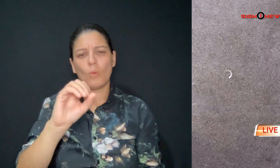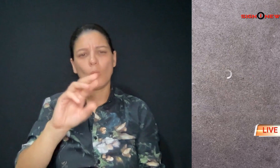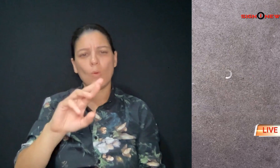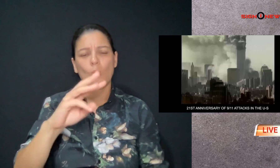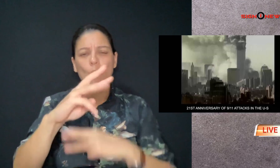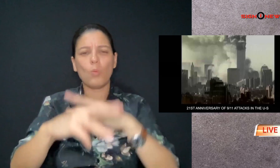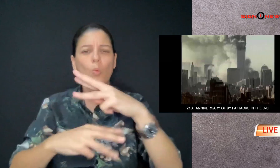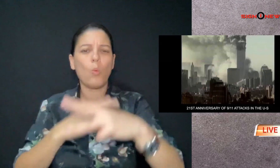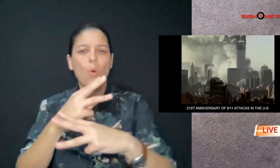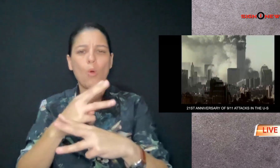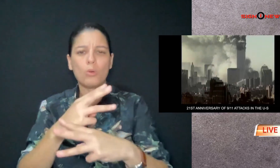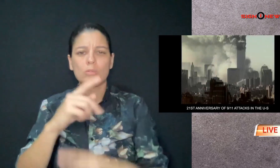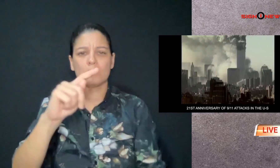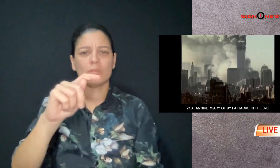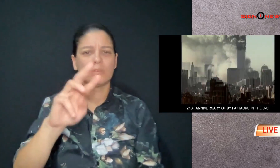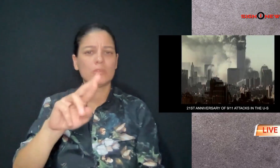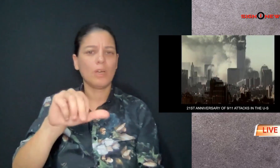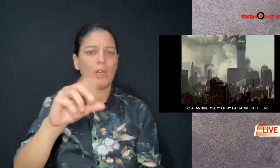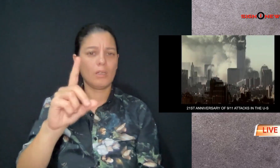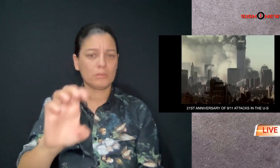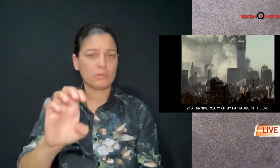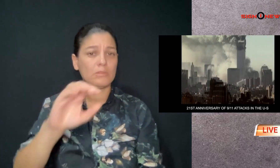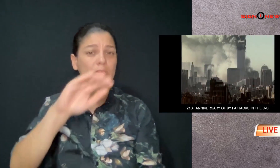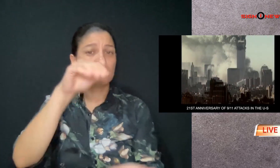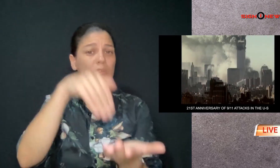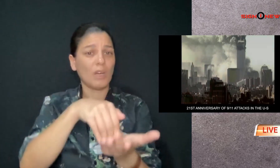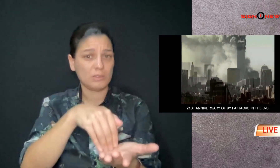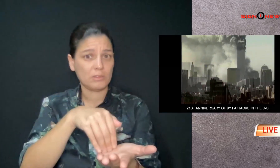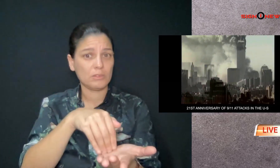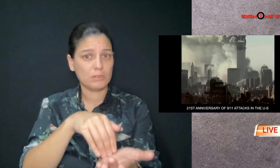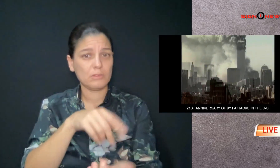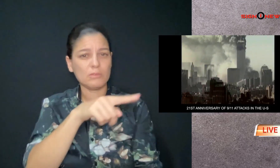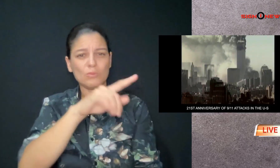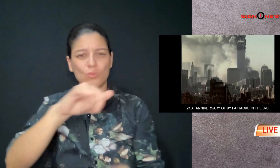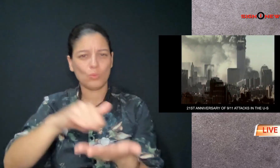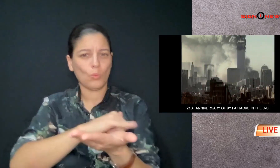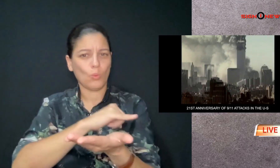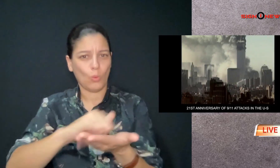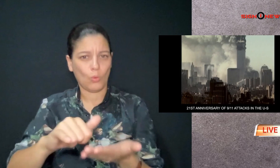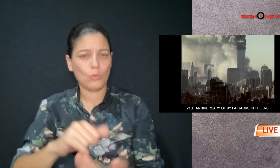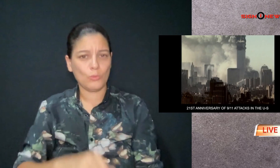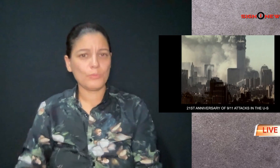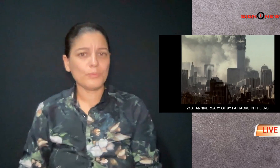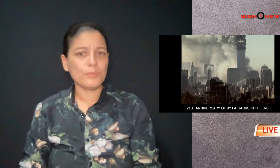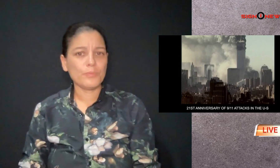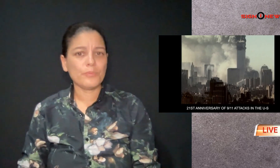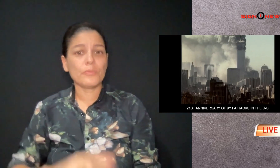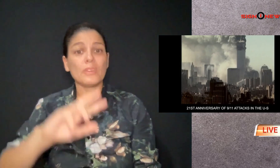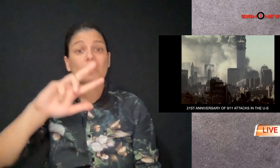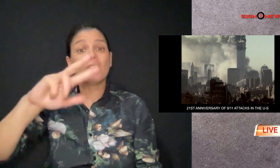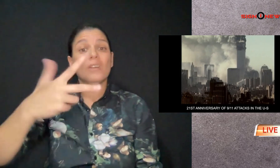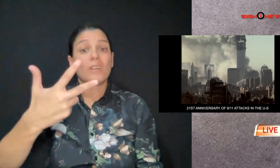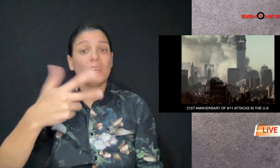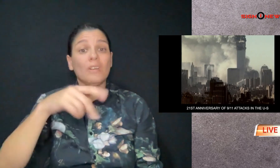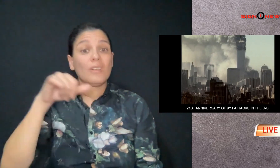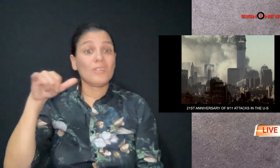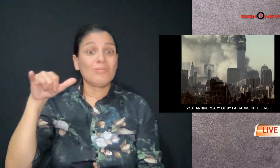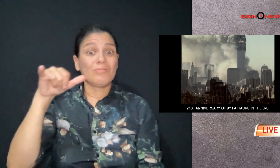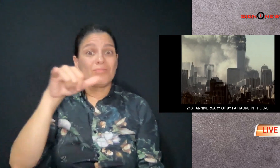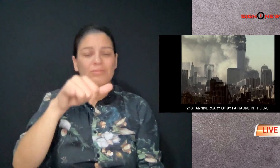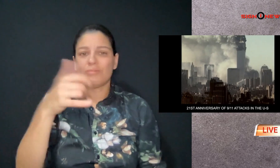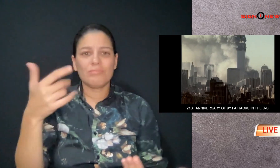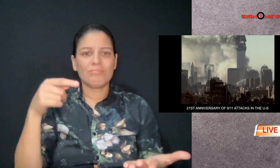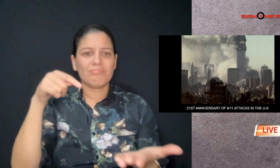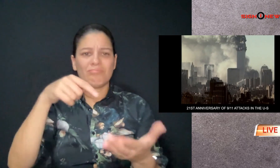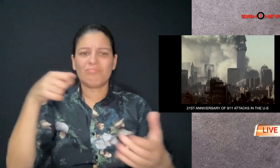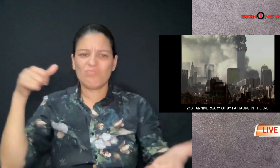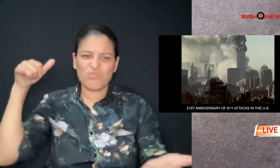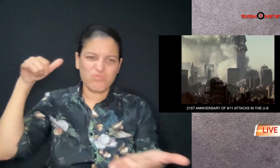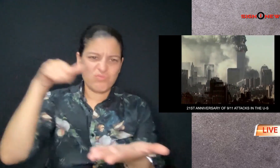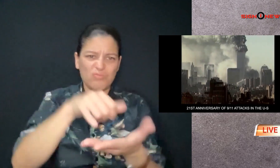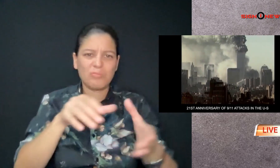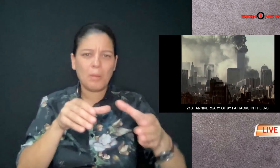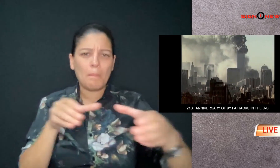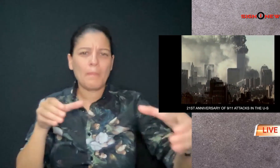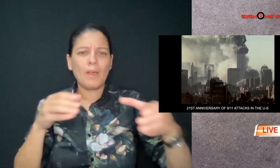two planes slammed into the twin towers of the World Trade Center in New York City a